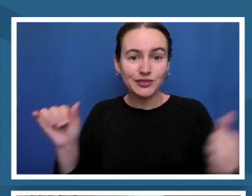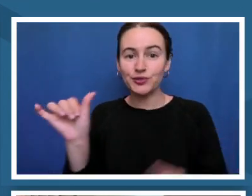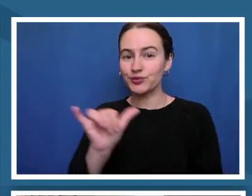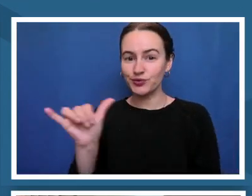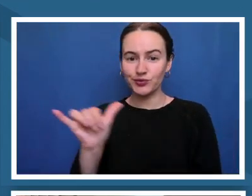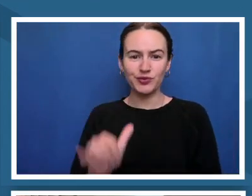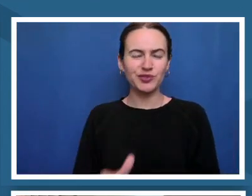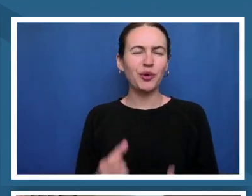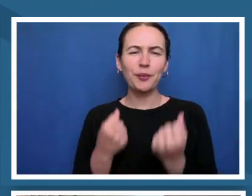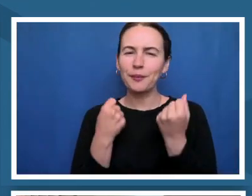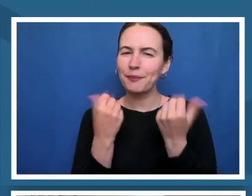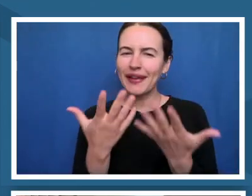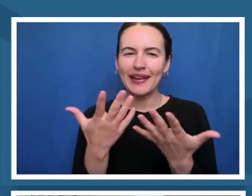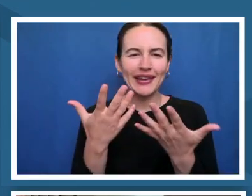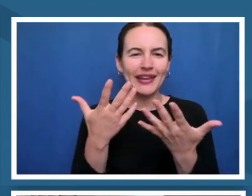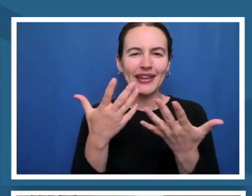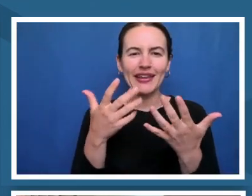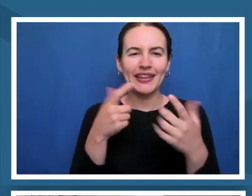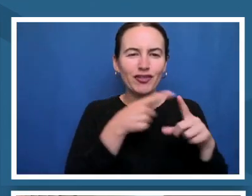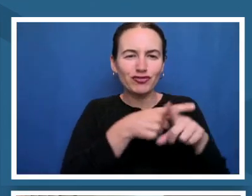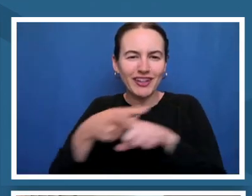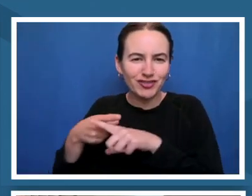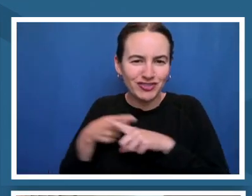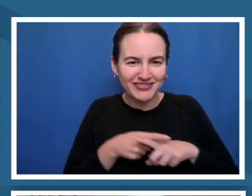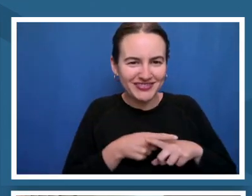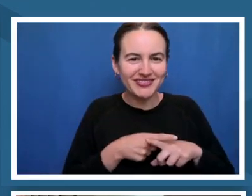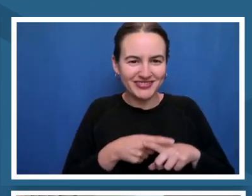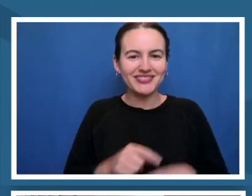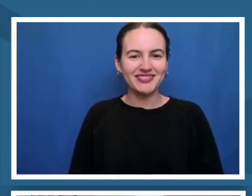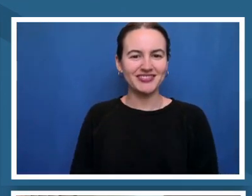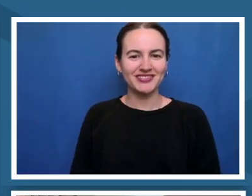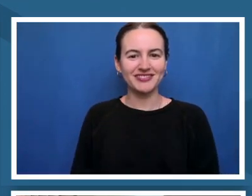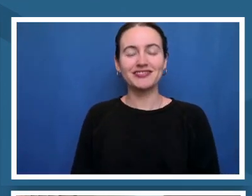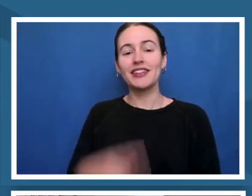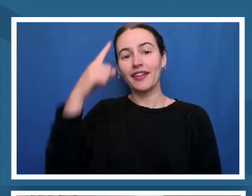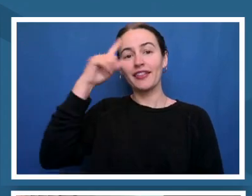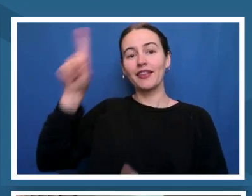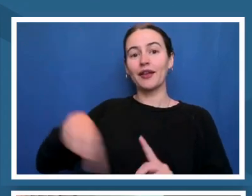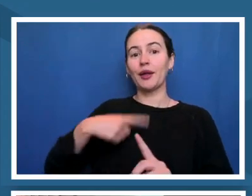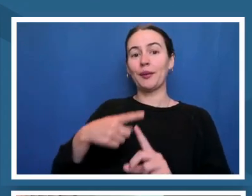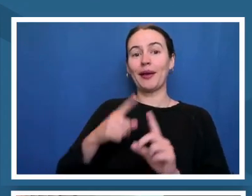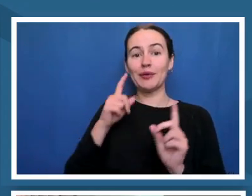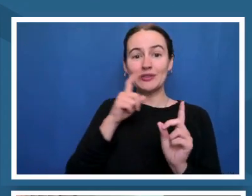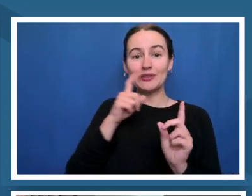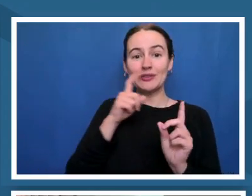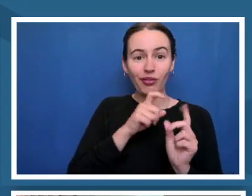intersections and then one could think about how for example cereal has changed